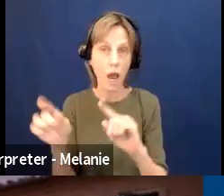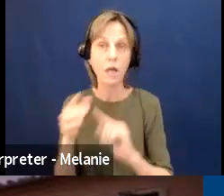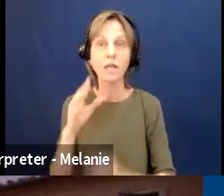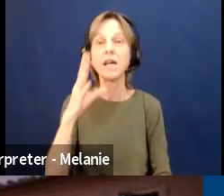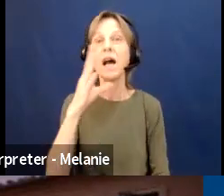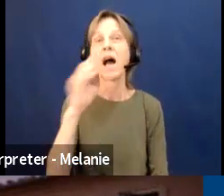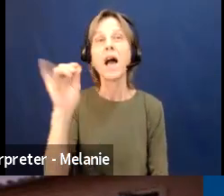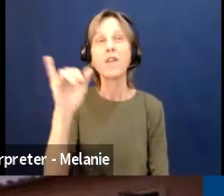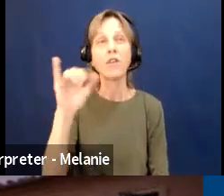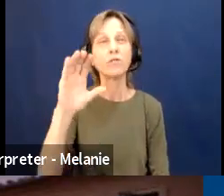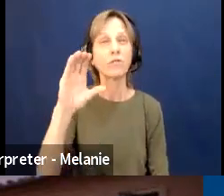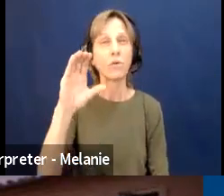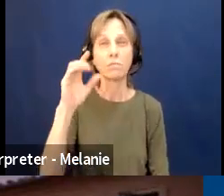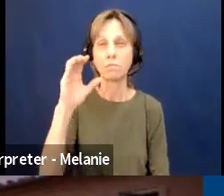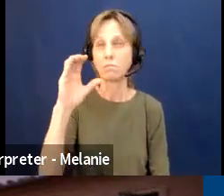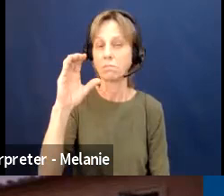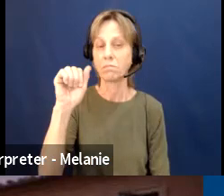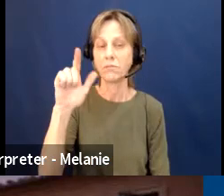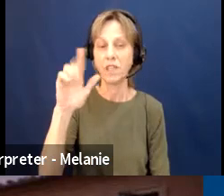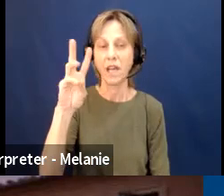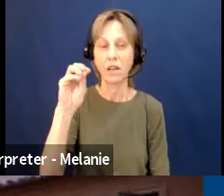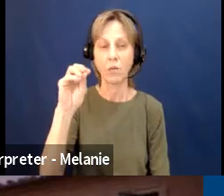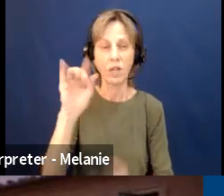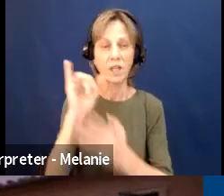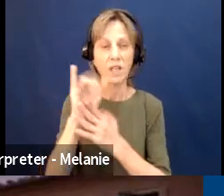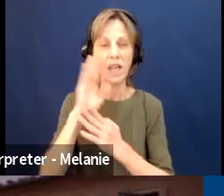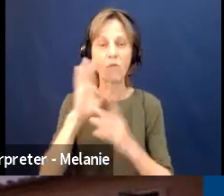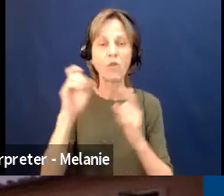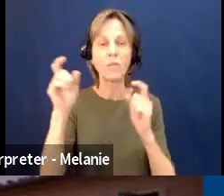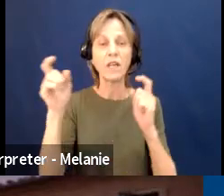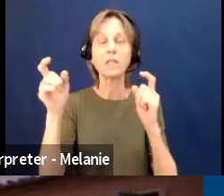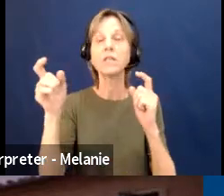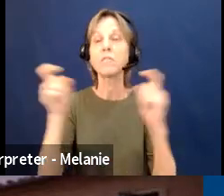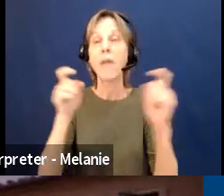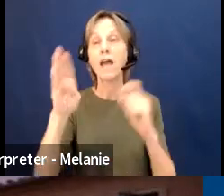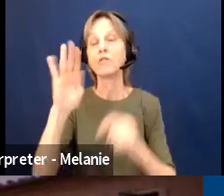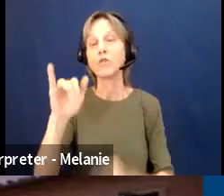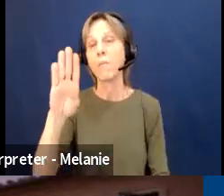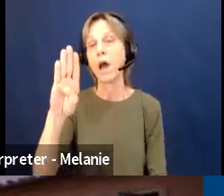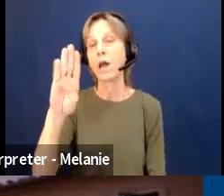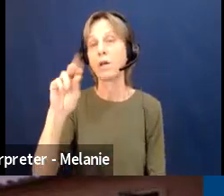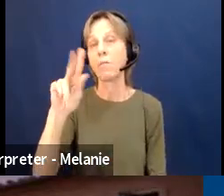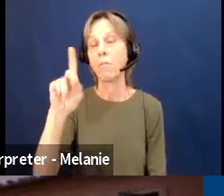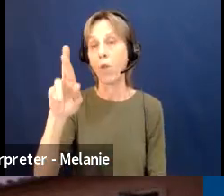one is going to be managed by Boulder county and we're working with them also so the re-vegetation